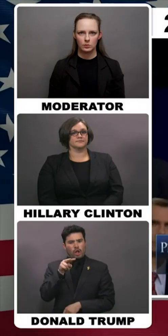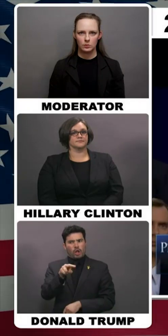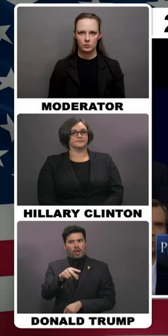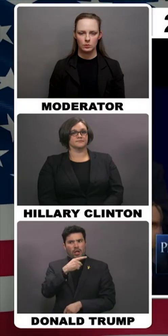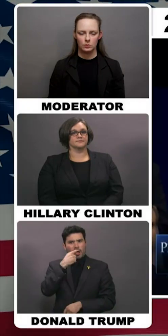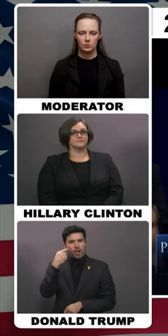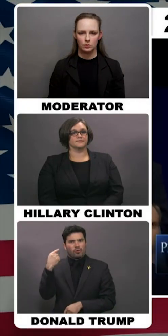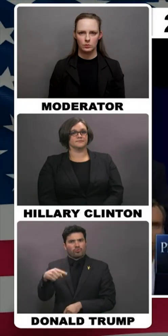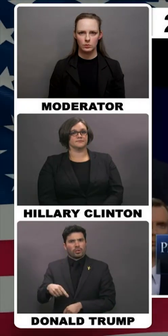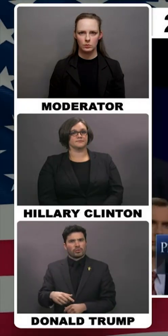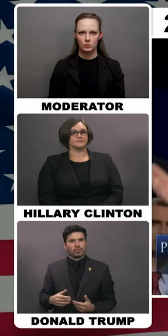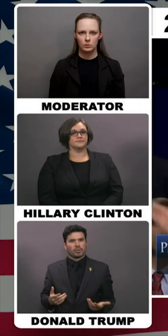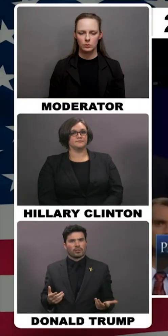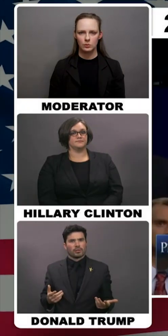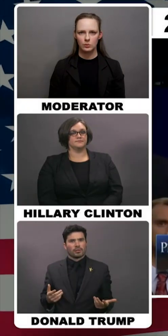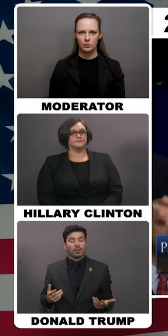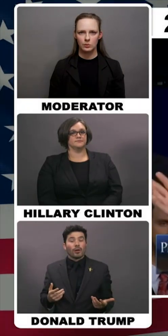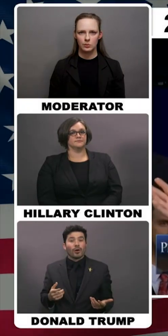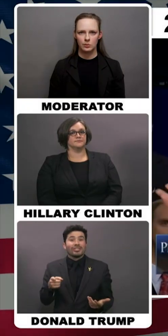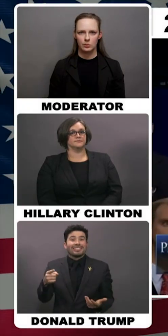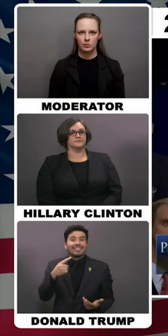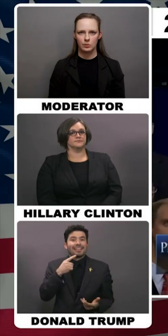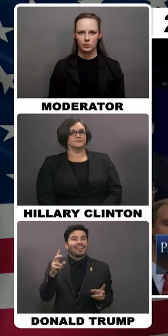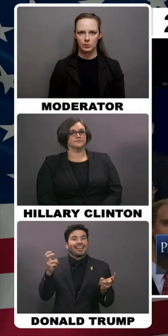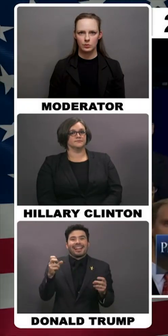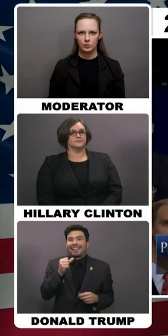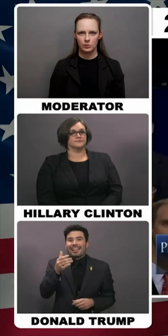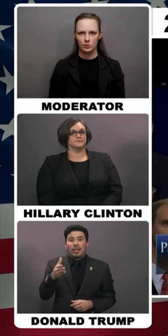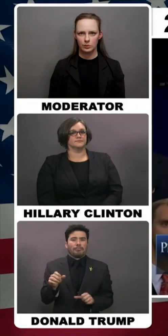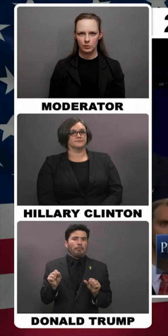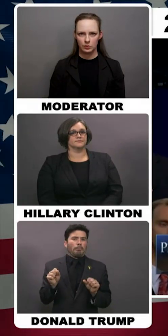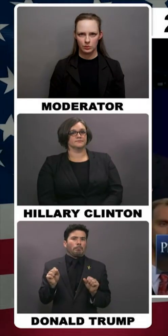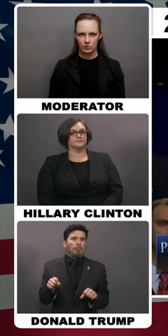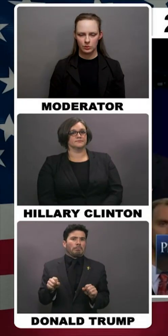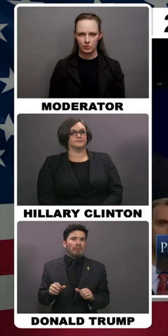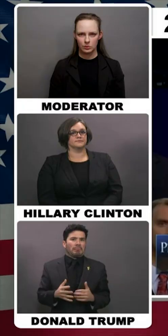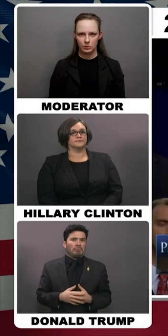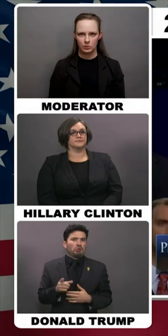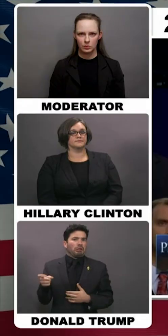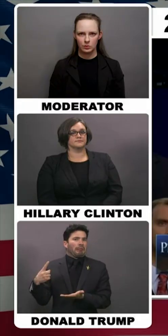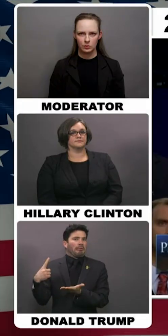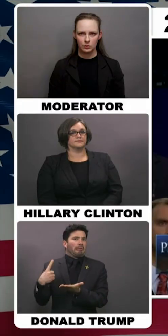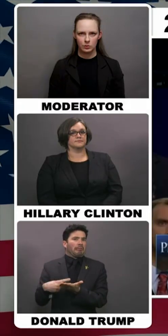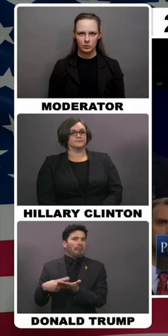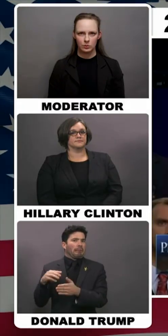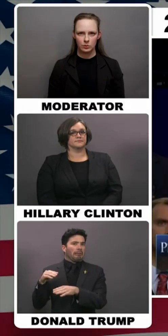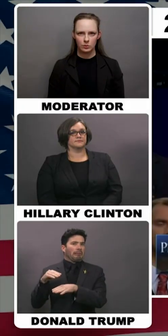I agree she wasn't there, but possibly she's consult. We sign a peace trade, everyone's all excited.